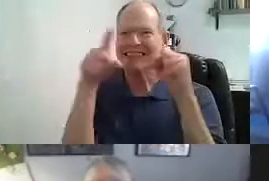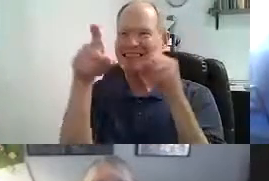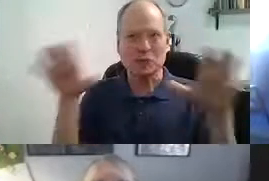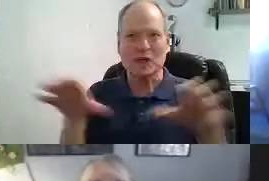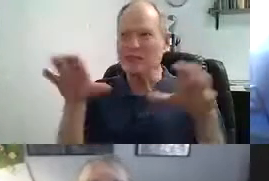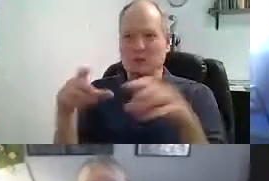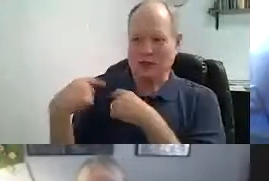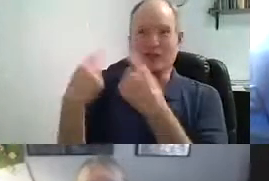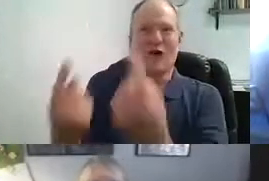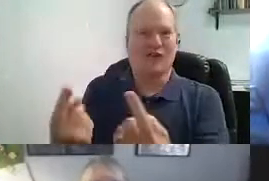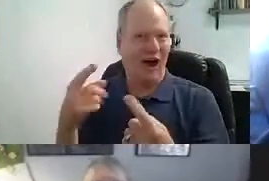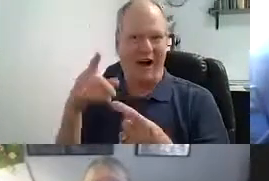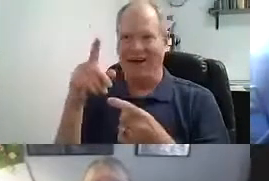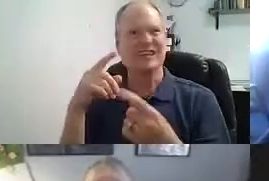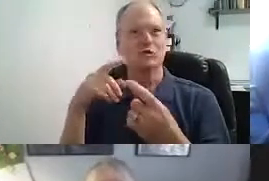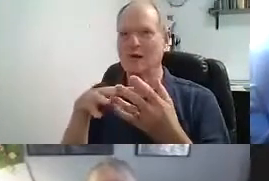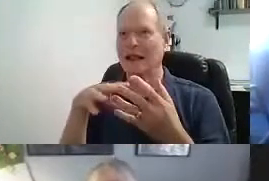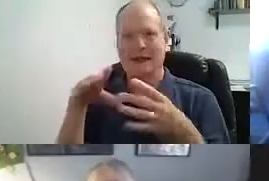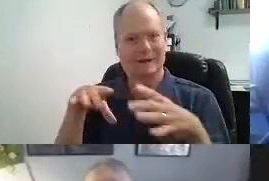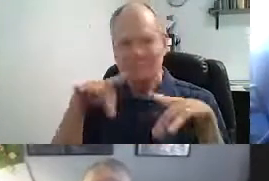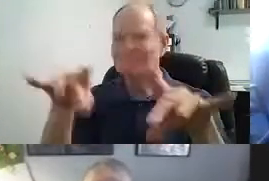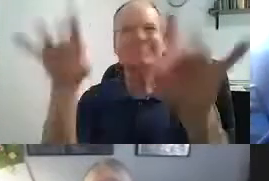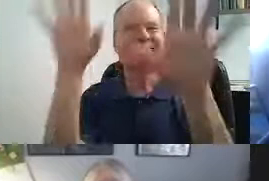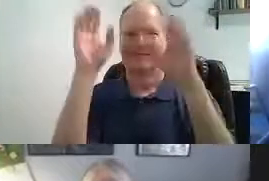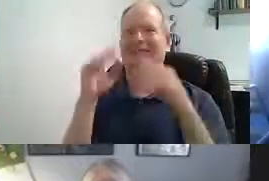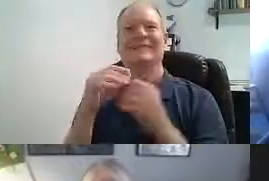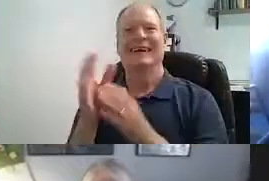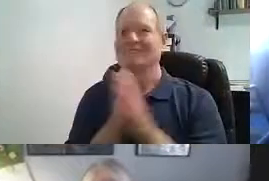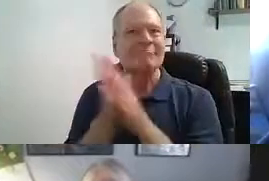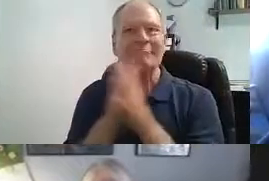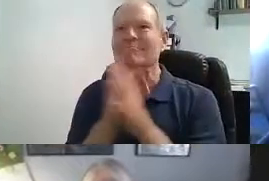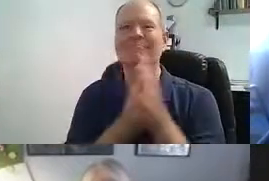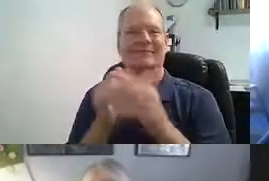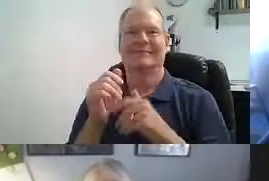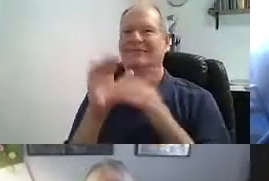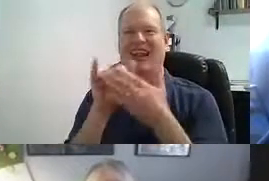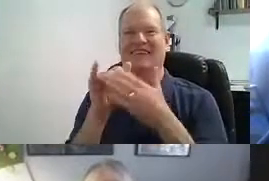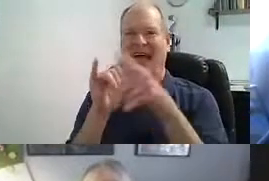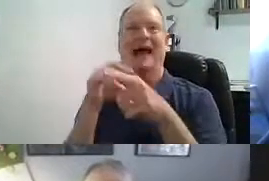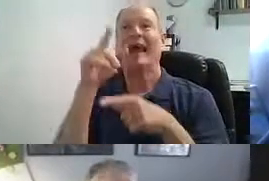how he is performing so far picking up on his job and showing his motivation.